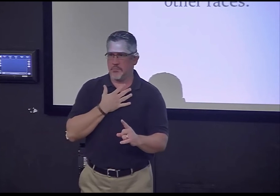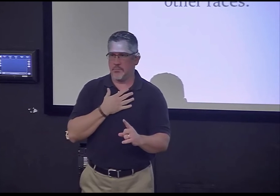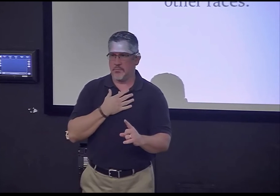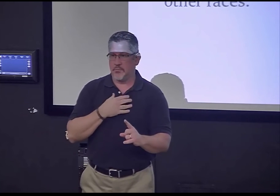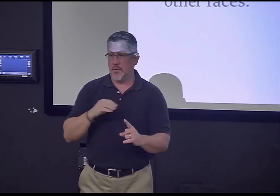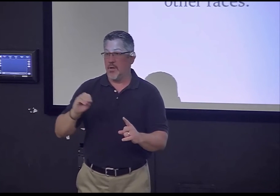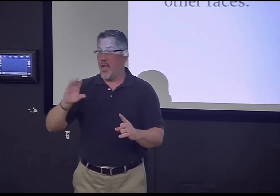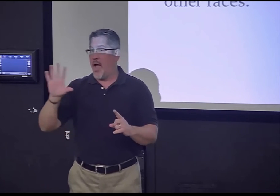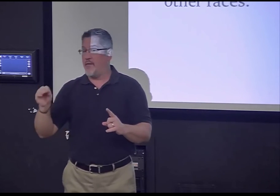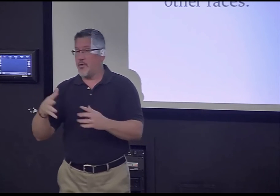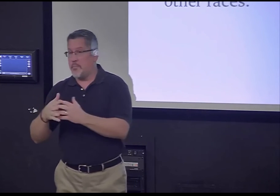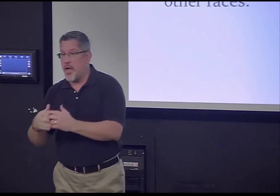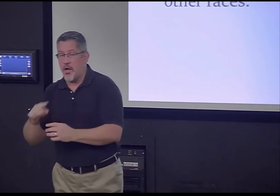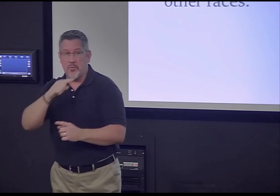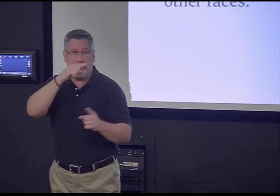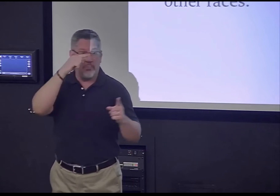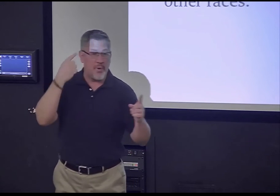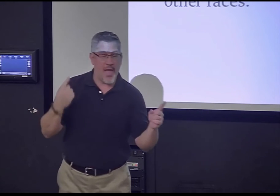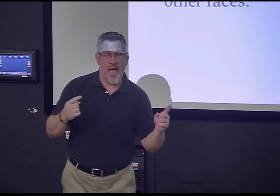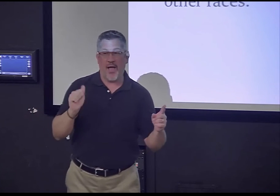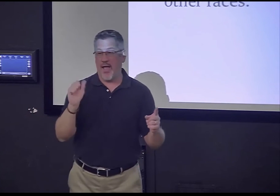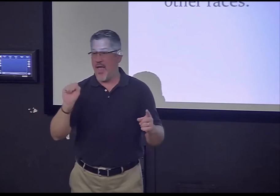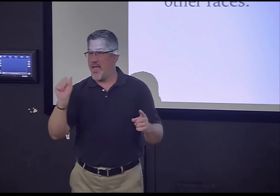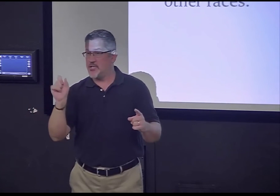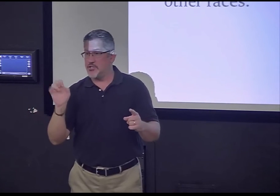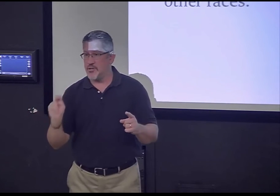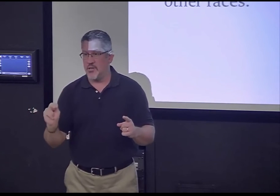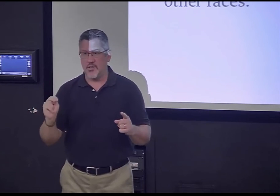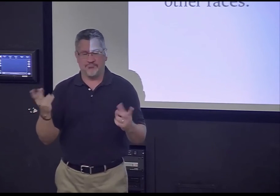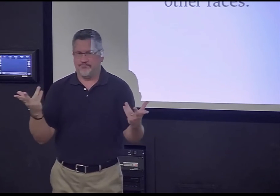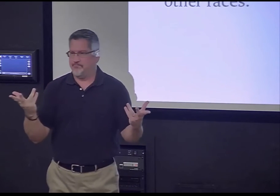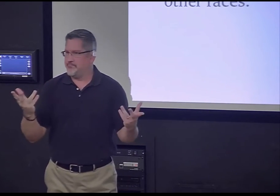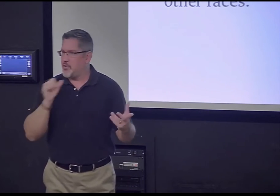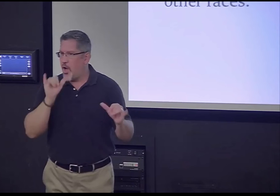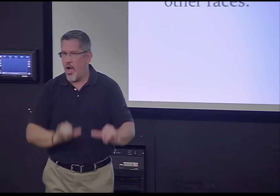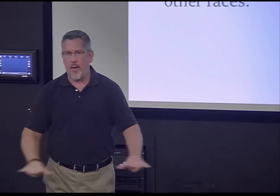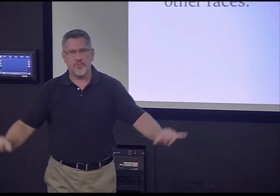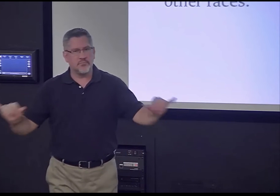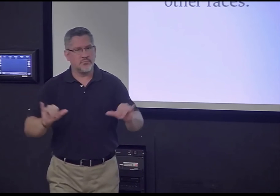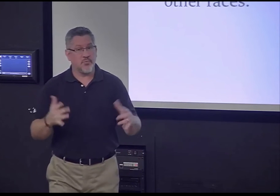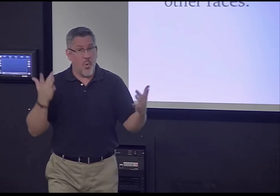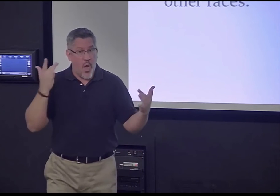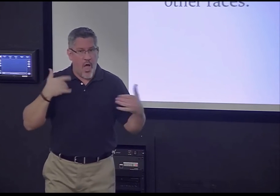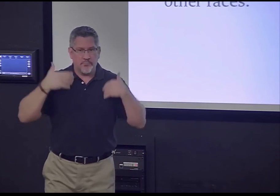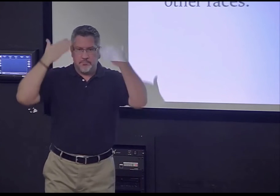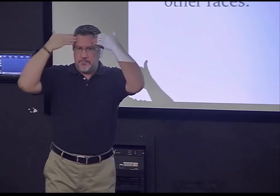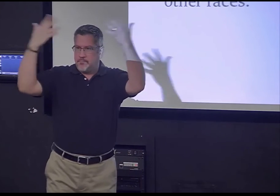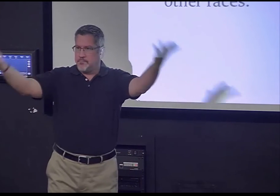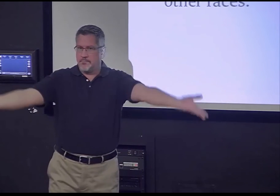It is not common in African American or Black men, or Asian men, for reasons unknown.